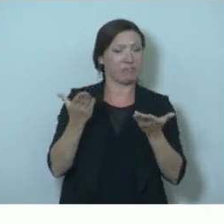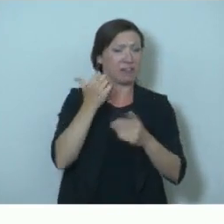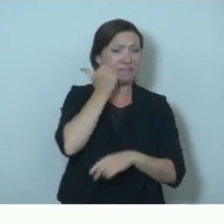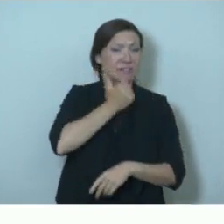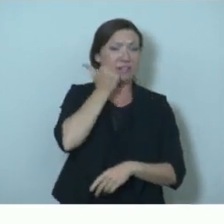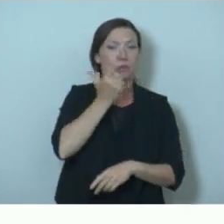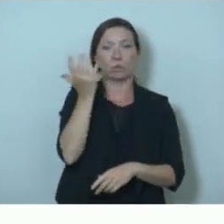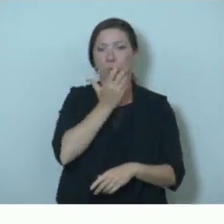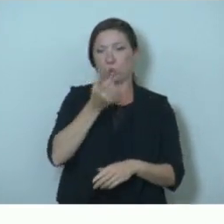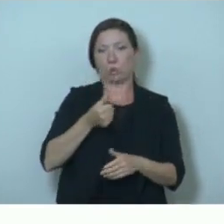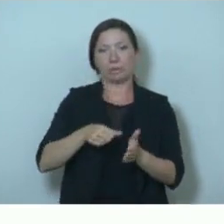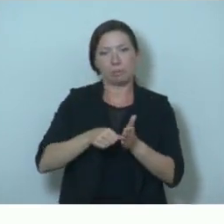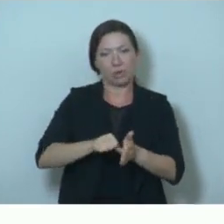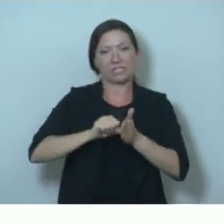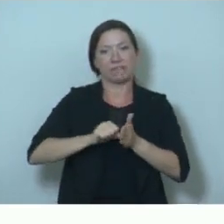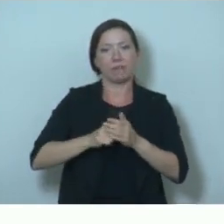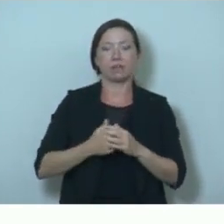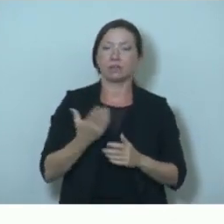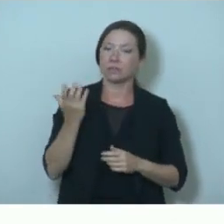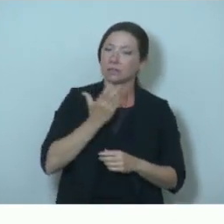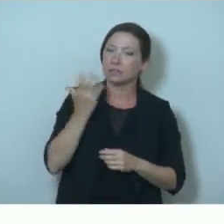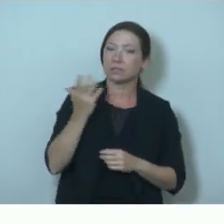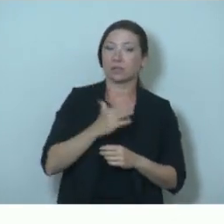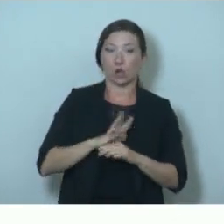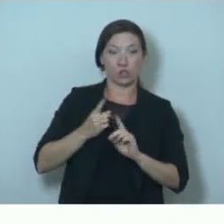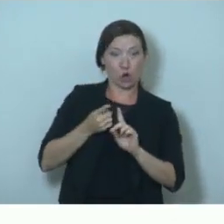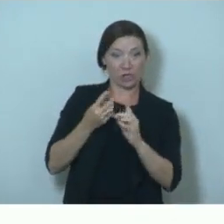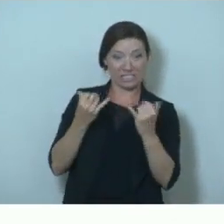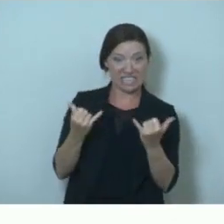THE RATE OF INCREASE IN TESTING PER DAY IS VERY IMPRESSIVE.